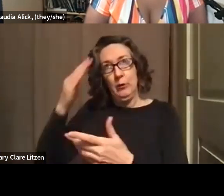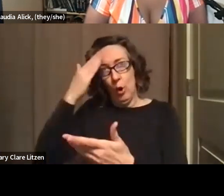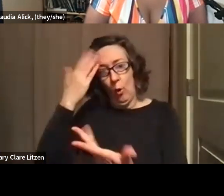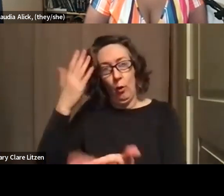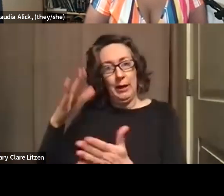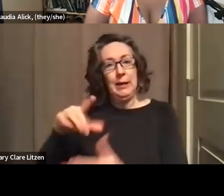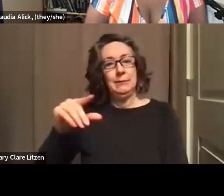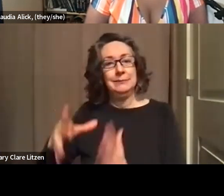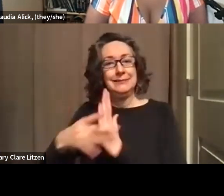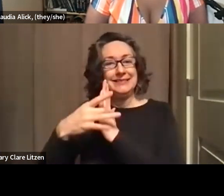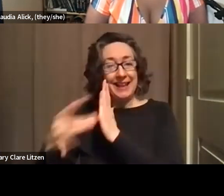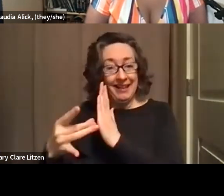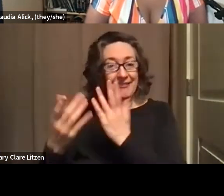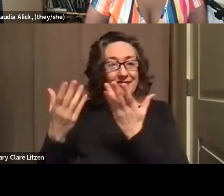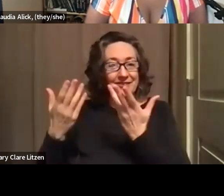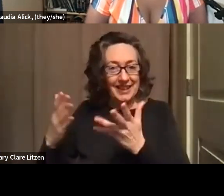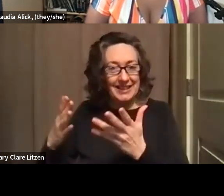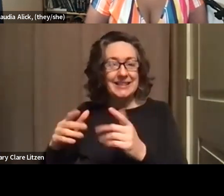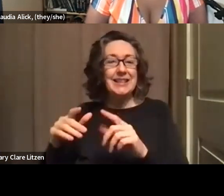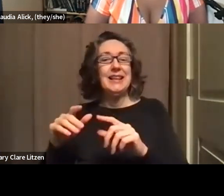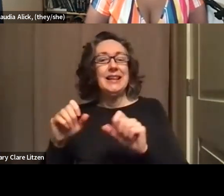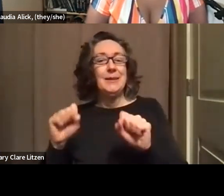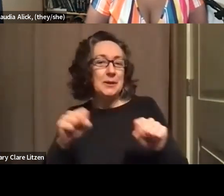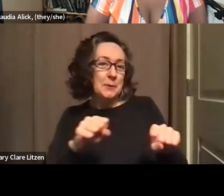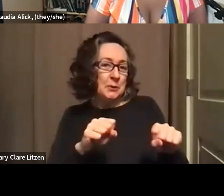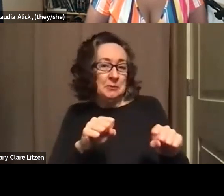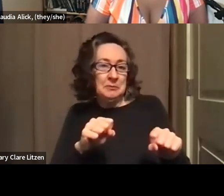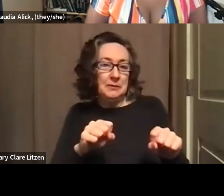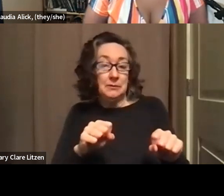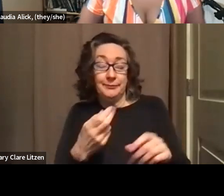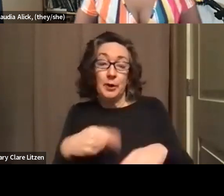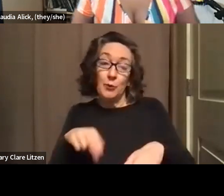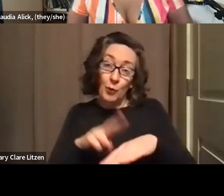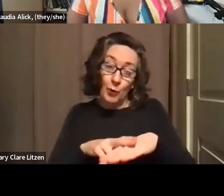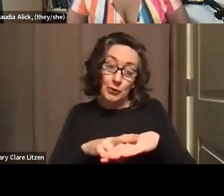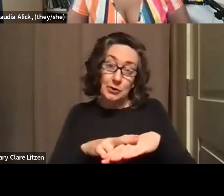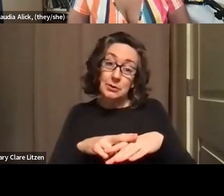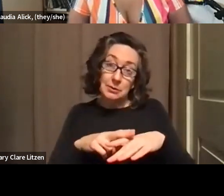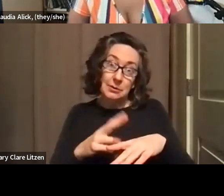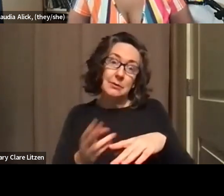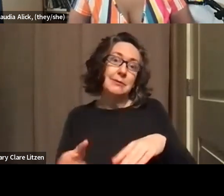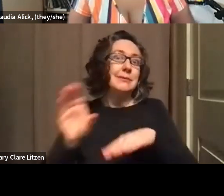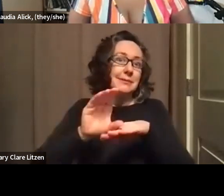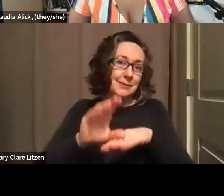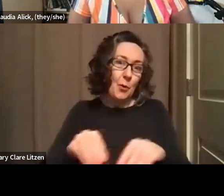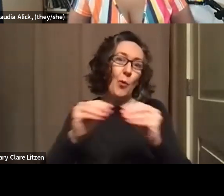that have certain skill levels and capacities, which is of course, additional expenses.